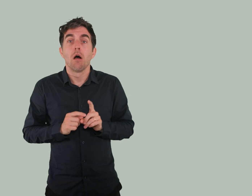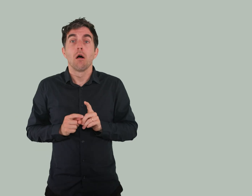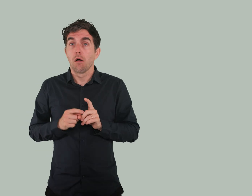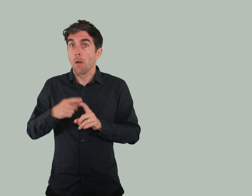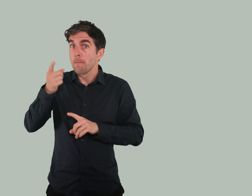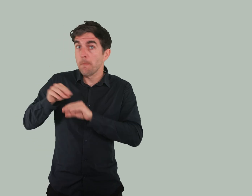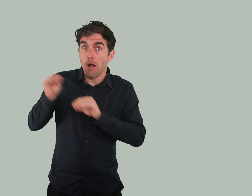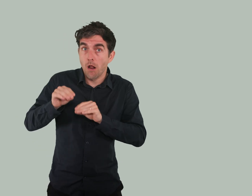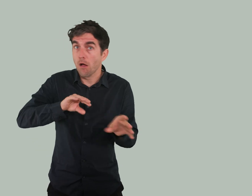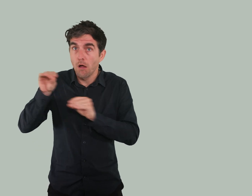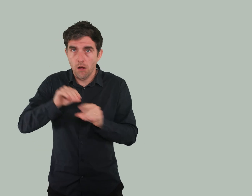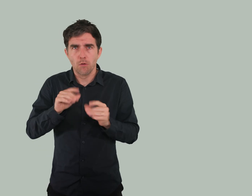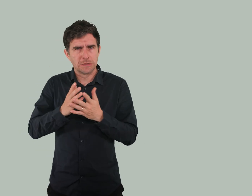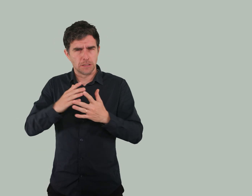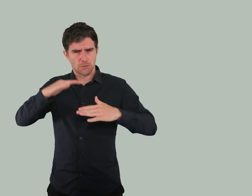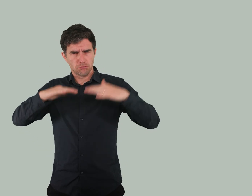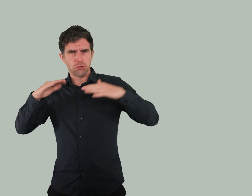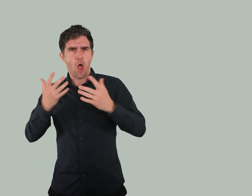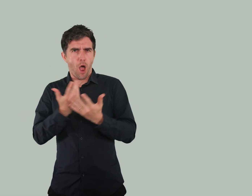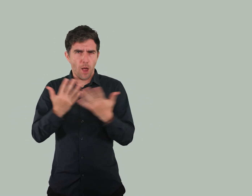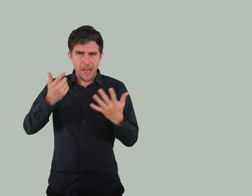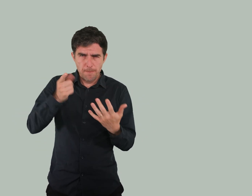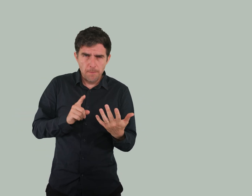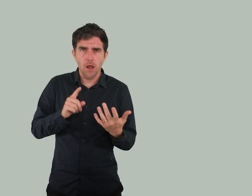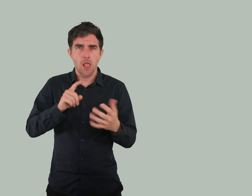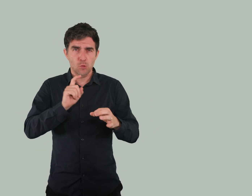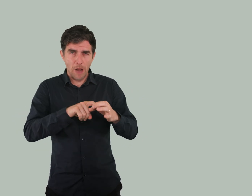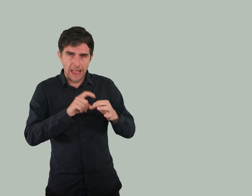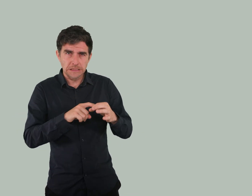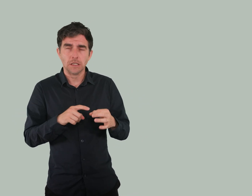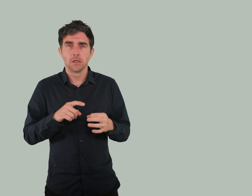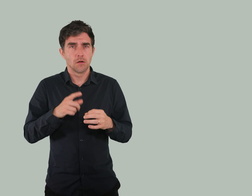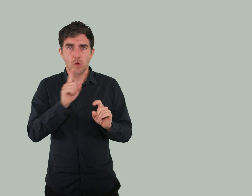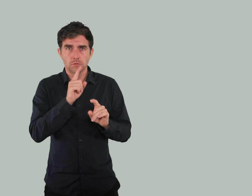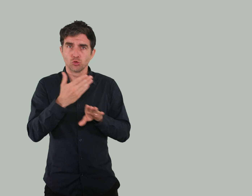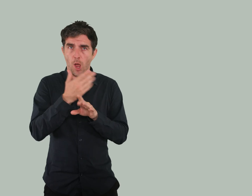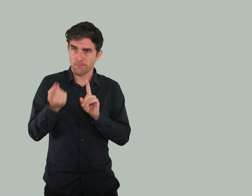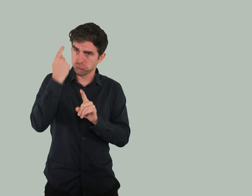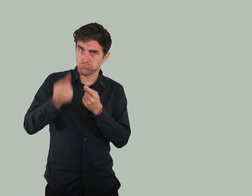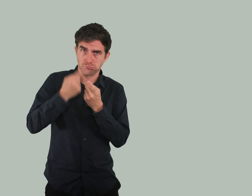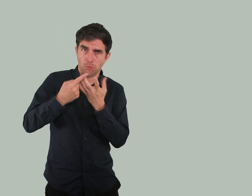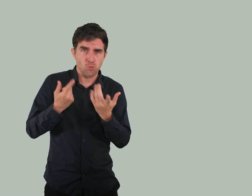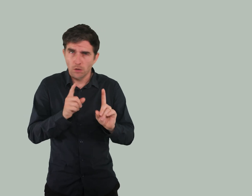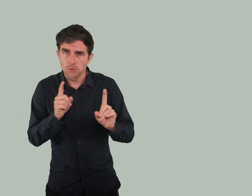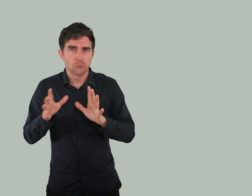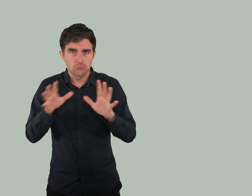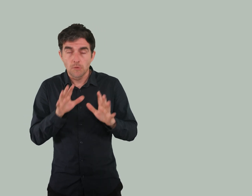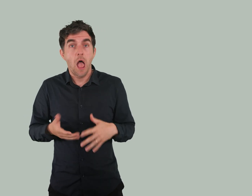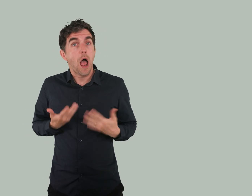and whether changes in migration alter the number, quality and conditions of jobs on offer.